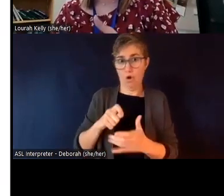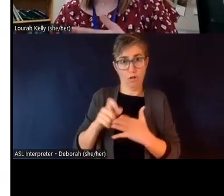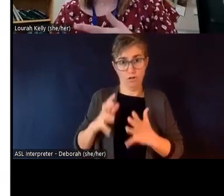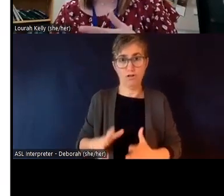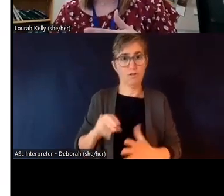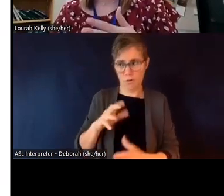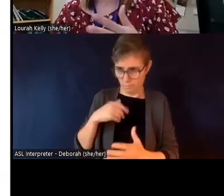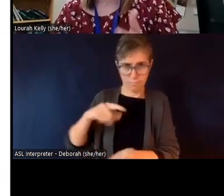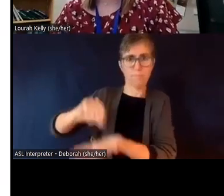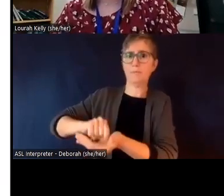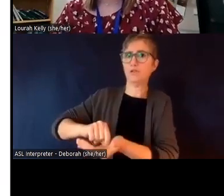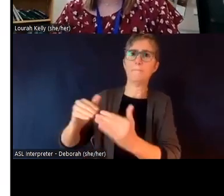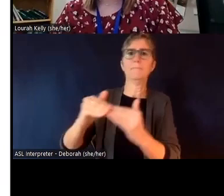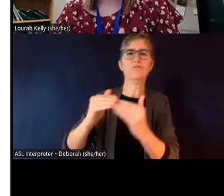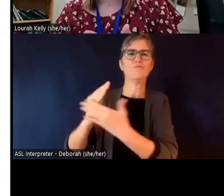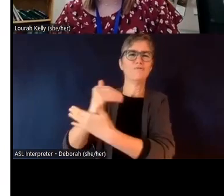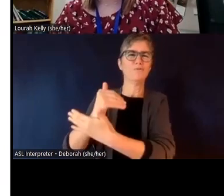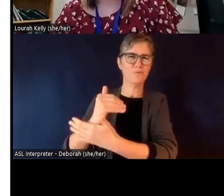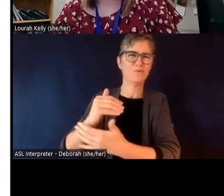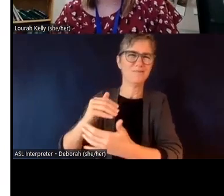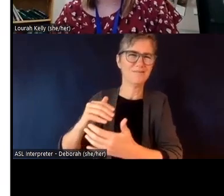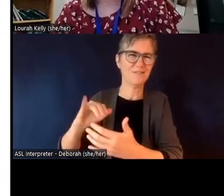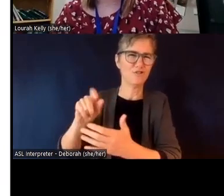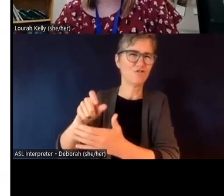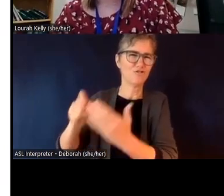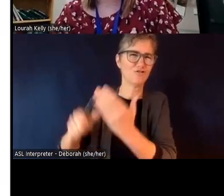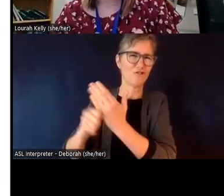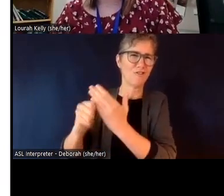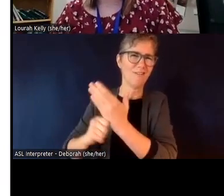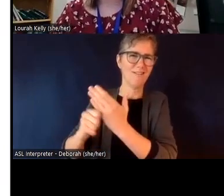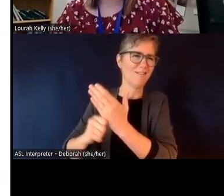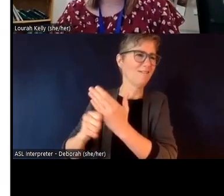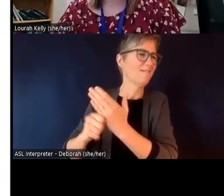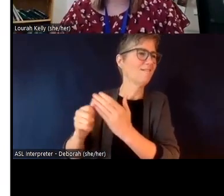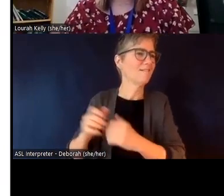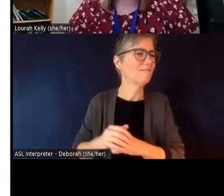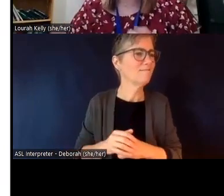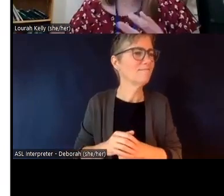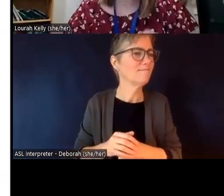So its the Journal of Affective Disorder, Drug and Alcohol Dependance and Addictive Disorders, sorry,